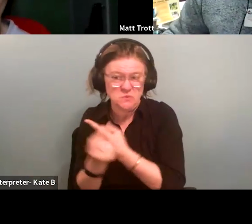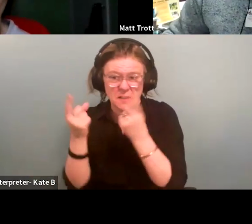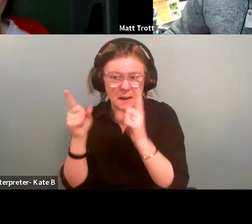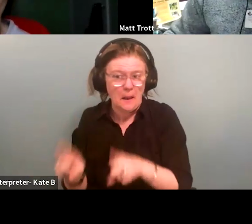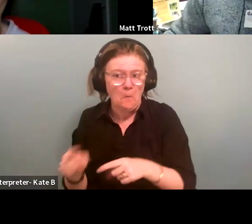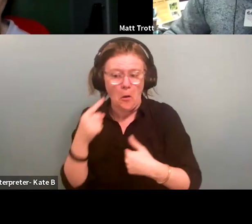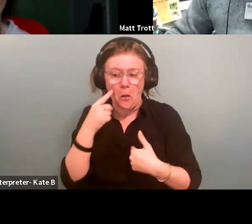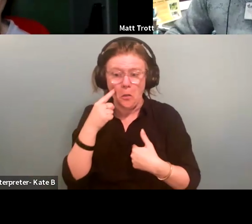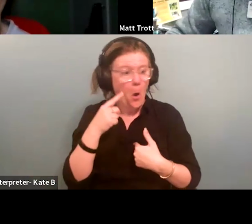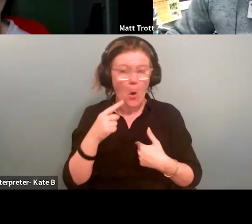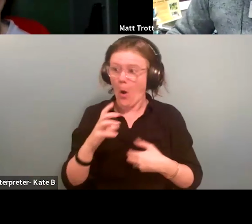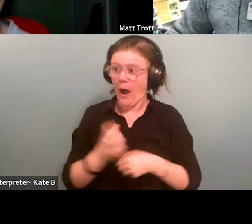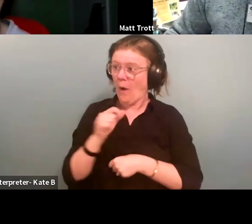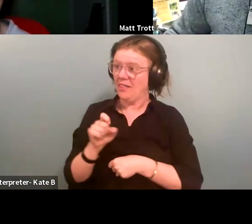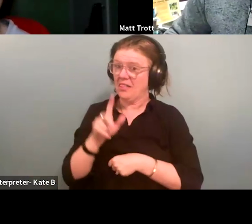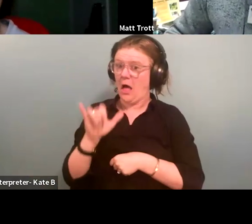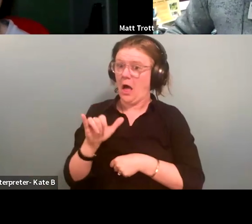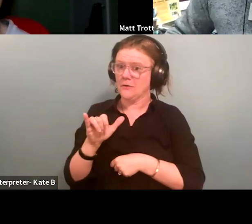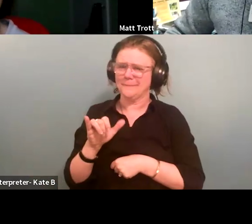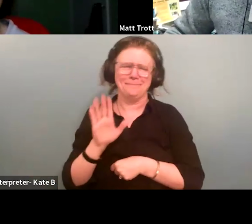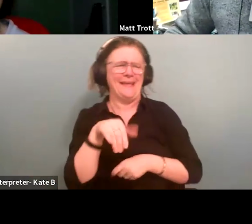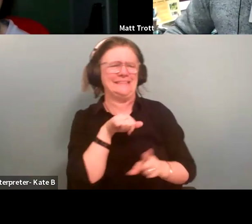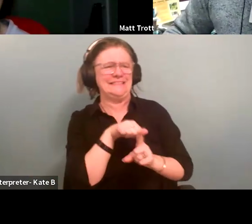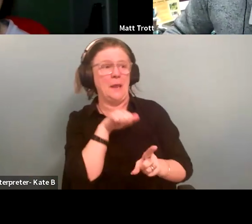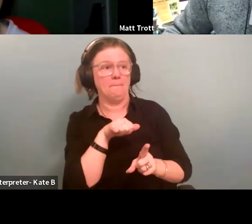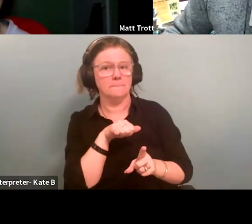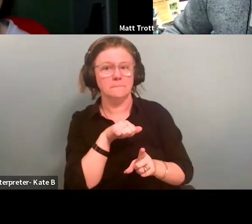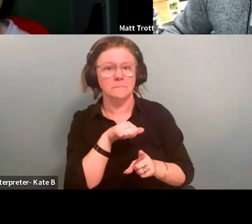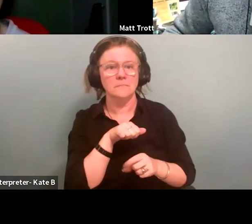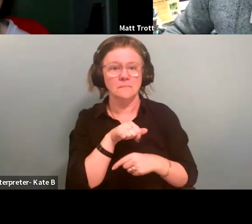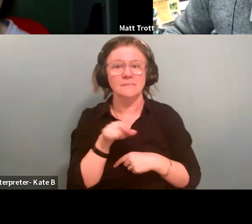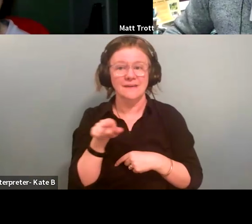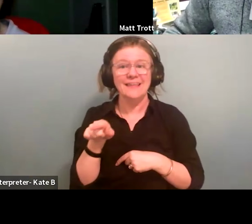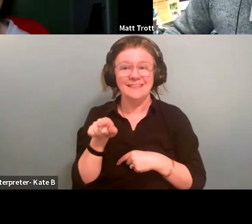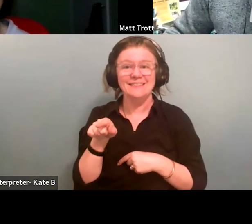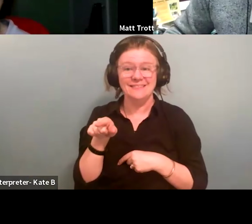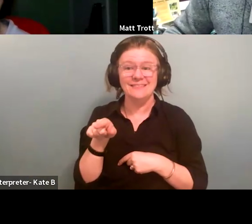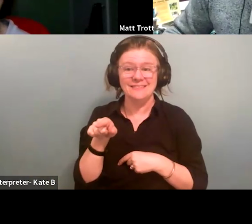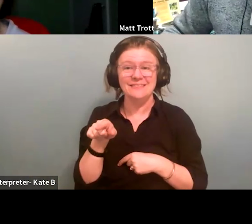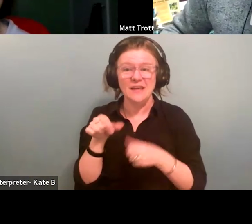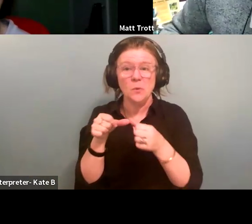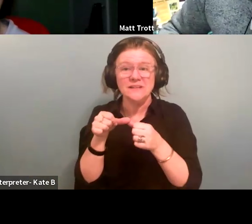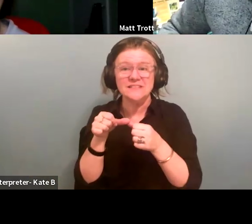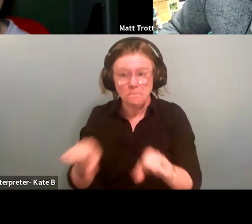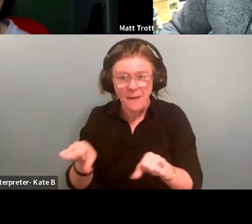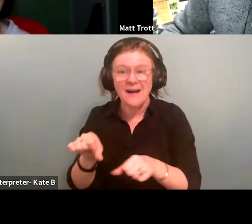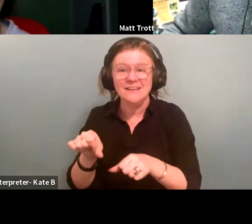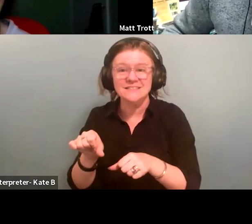think you've won the lottery. Oh, that's a scam. Well, guess what? They'll put a check, they will deposit $1 million